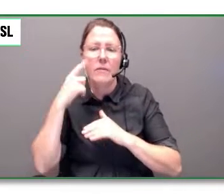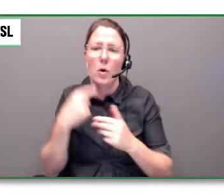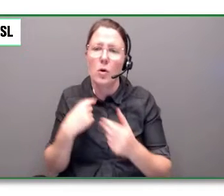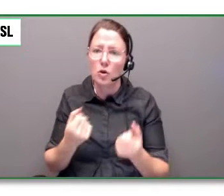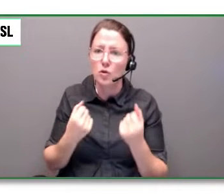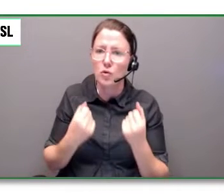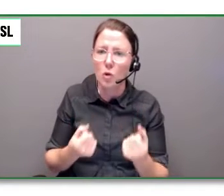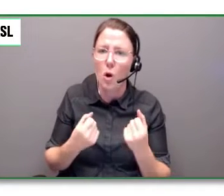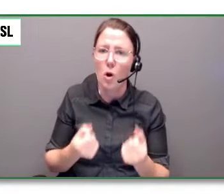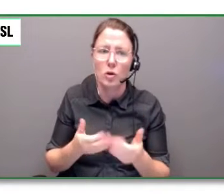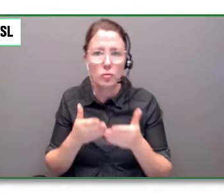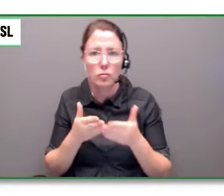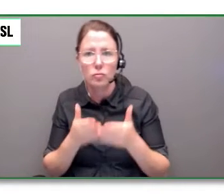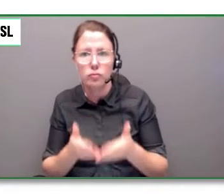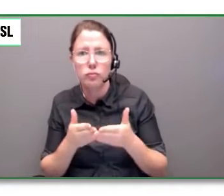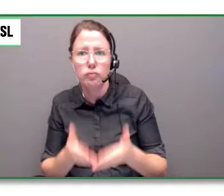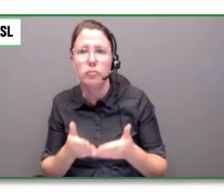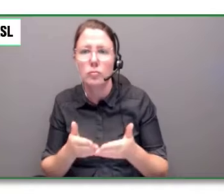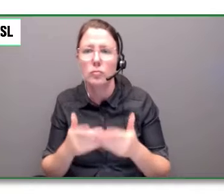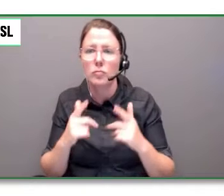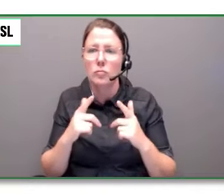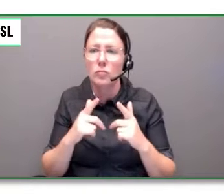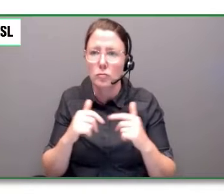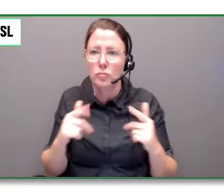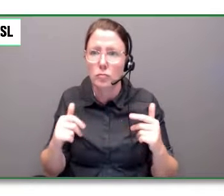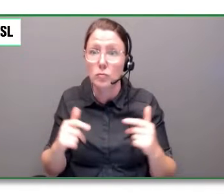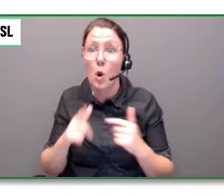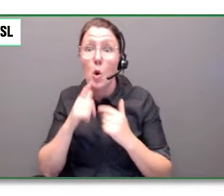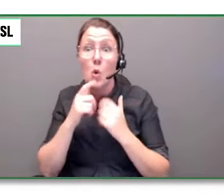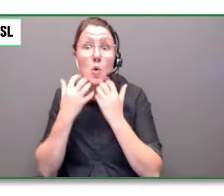preservers argue in principle at least that wilderness and motors are